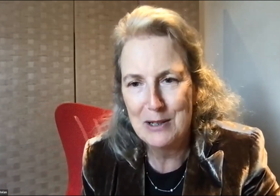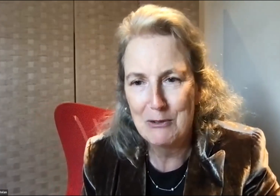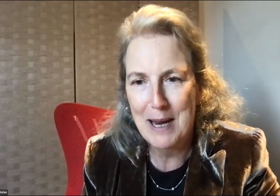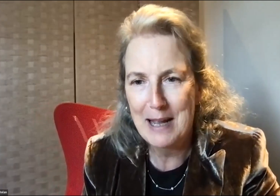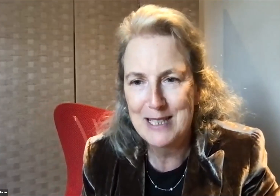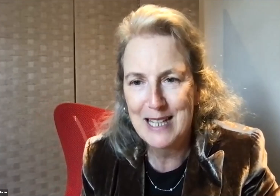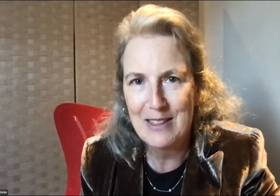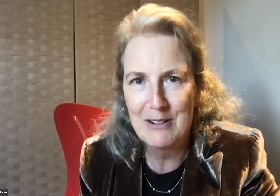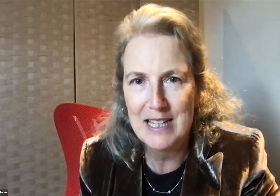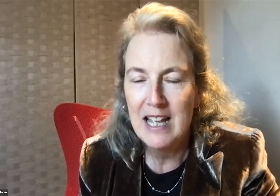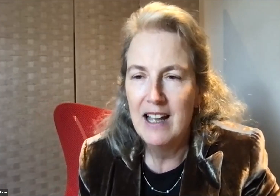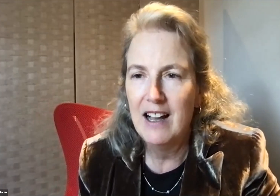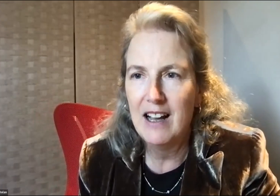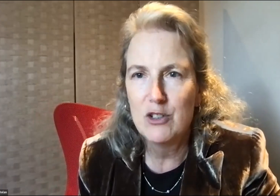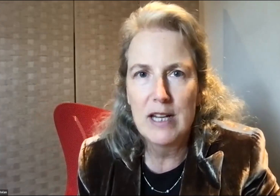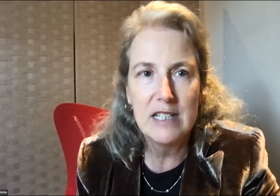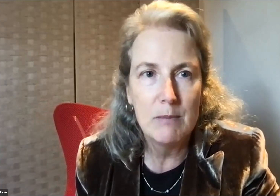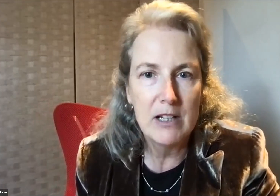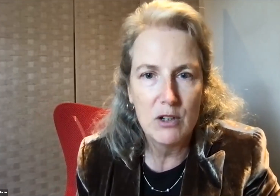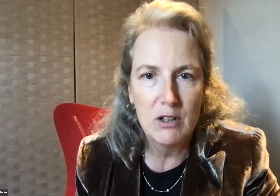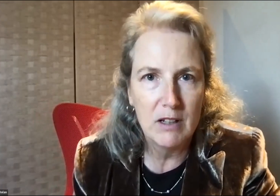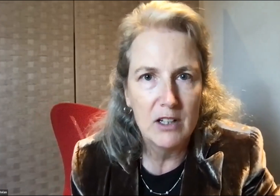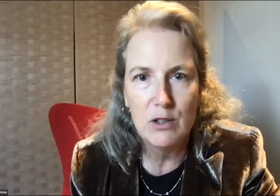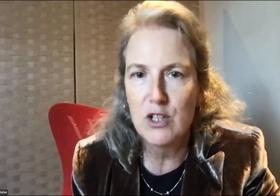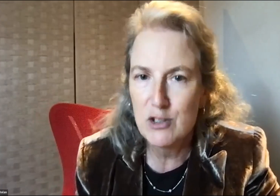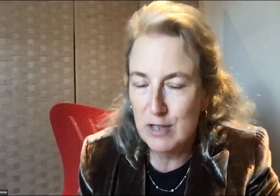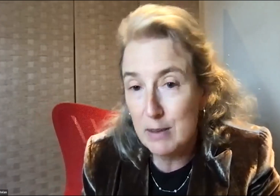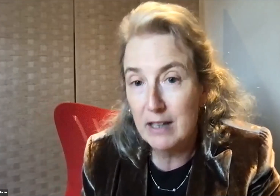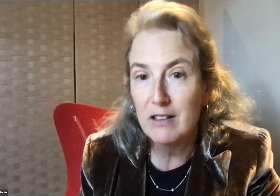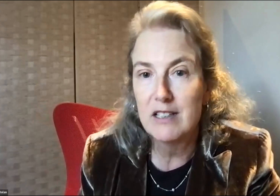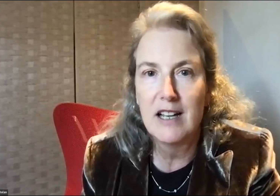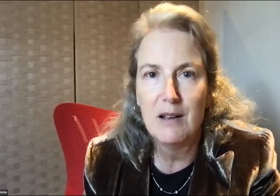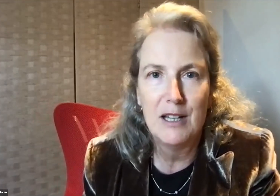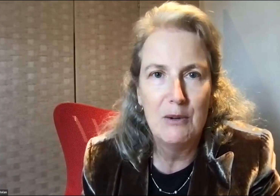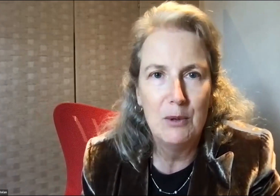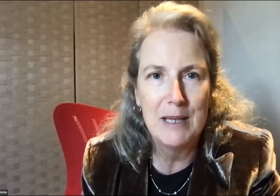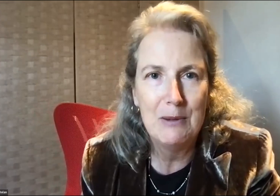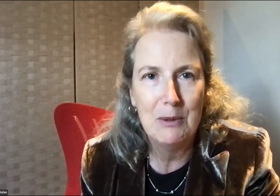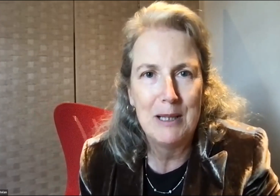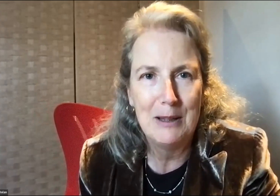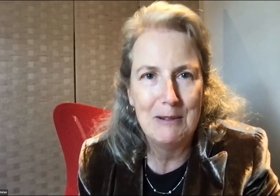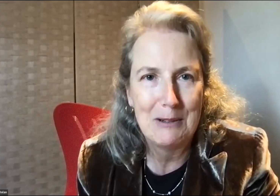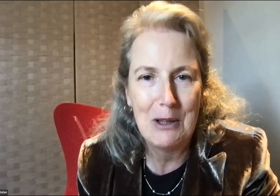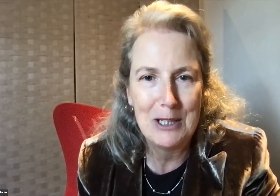proposals. We can all write out together and tracy make sure you don't change your email because you know, we'll be.